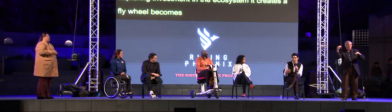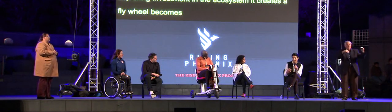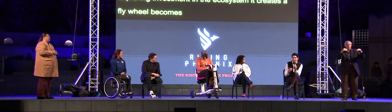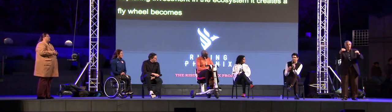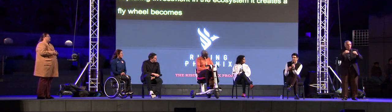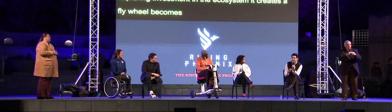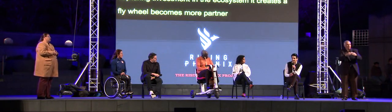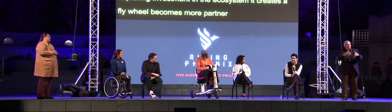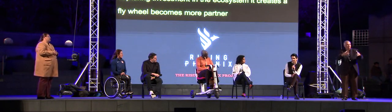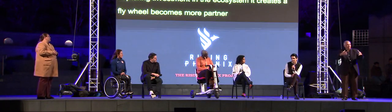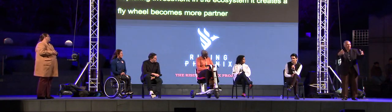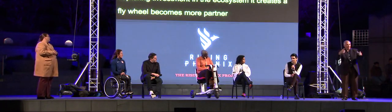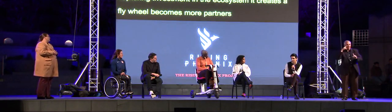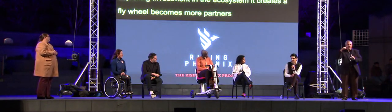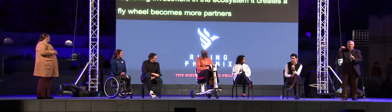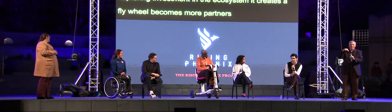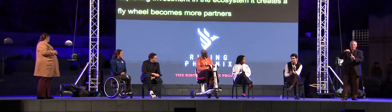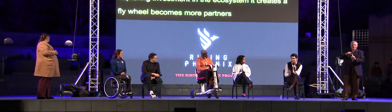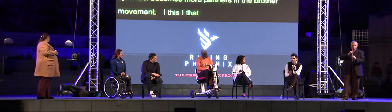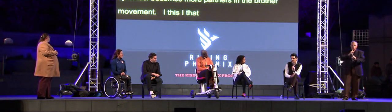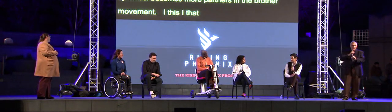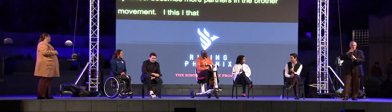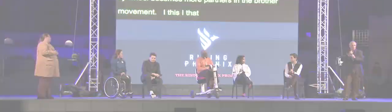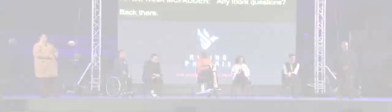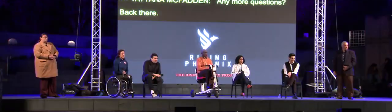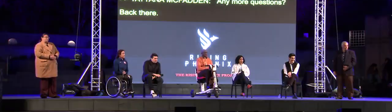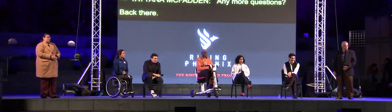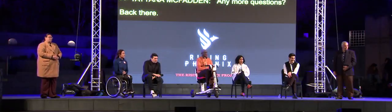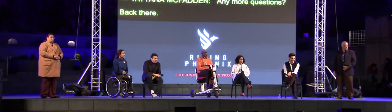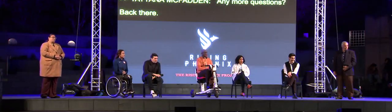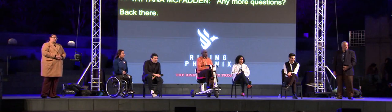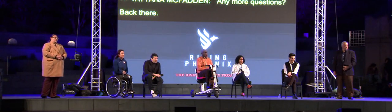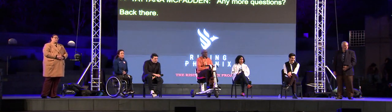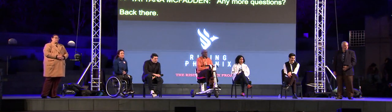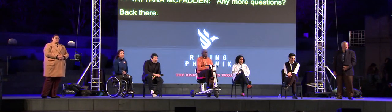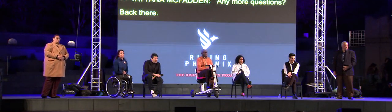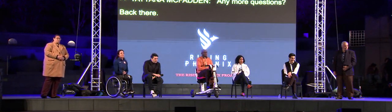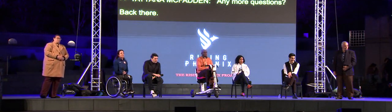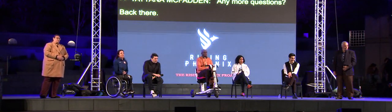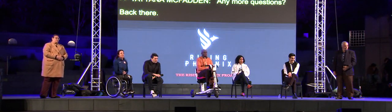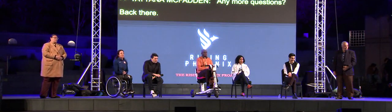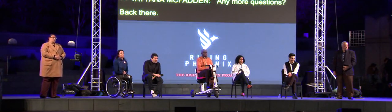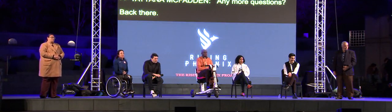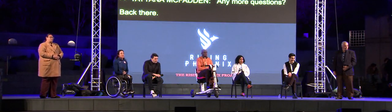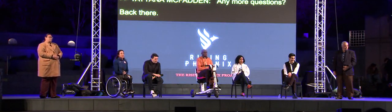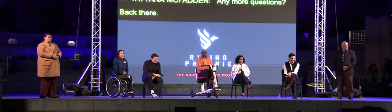movement, and I think that's a win-win-win for everyone. Any more questions? [INTERPOSING VOICES]